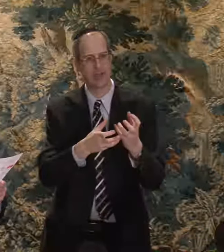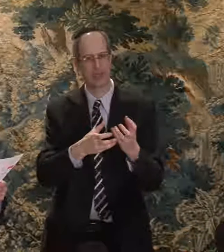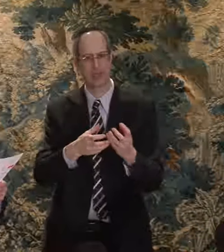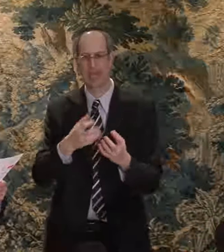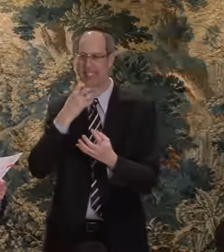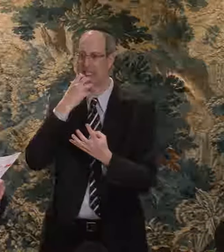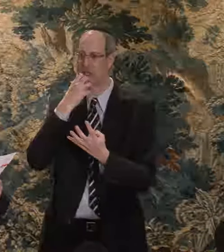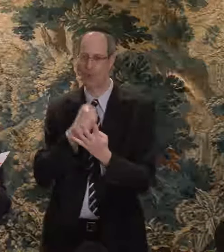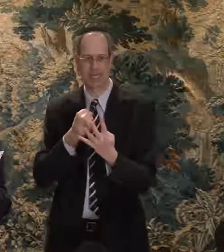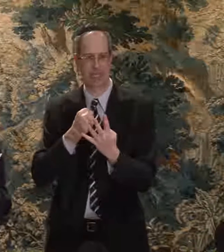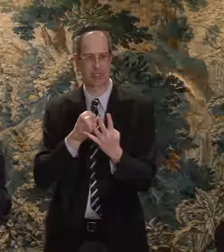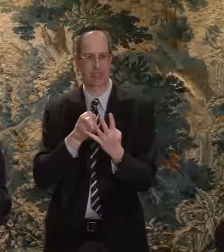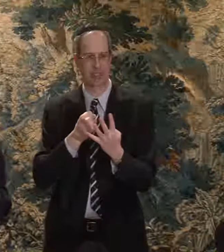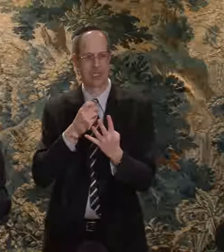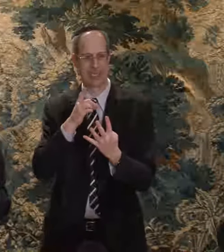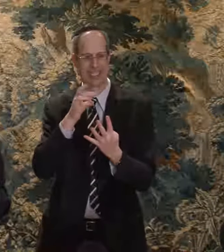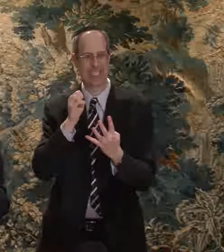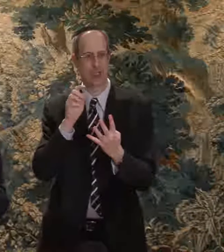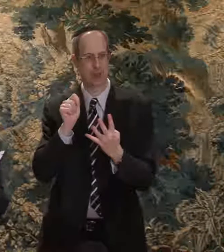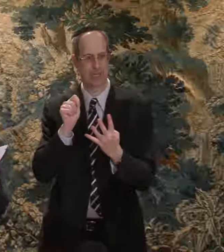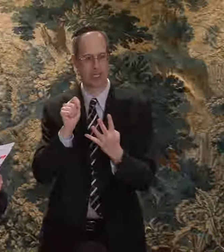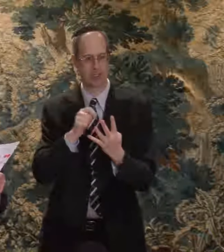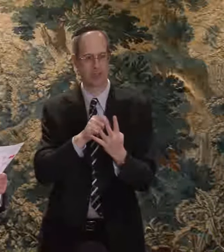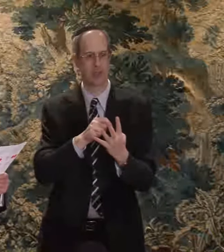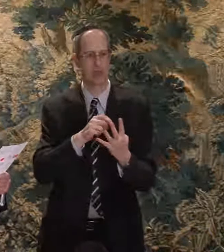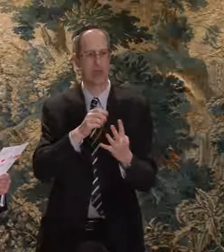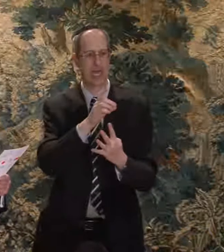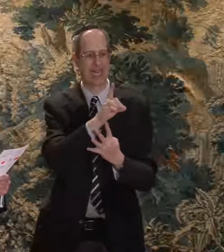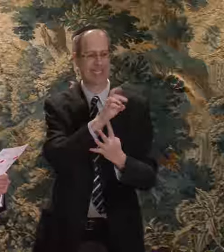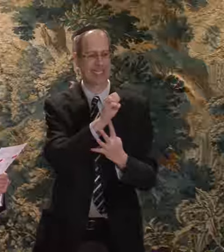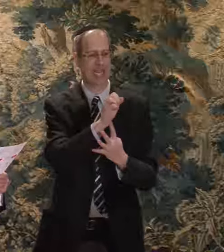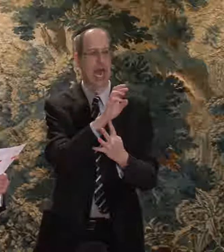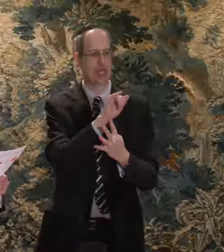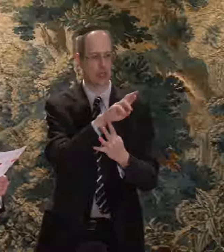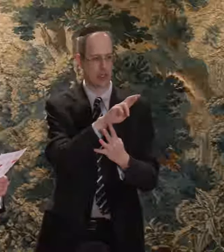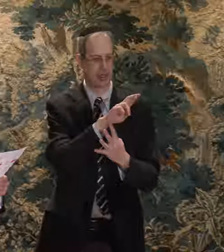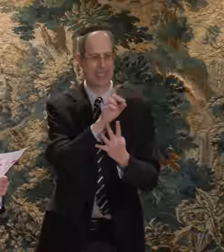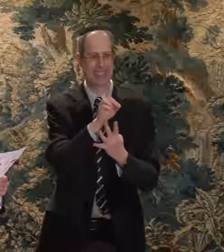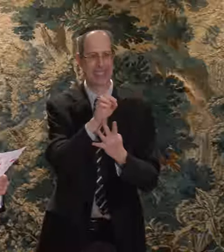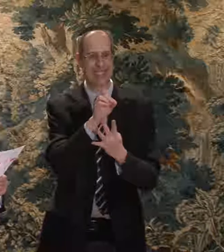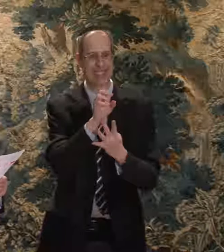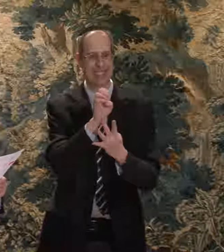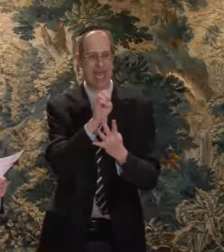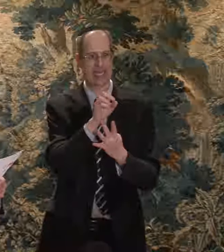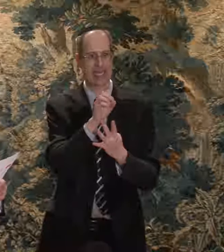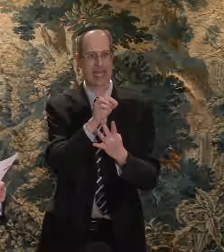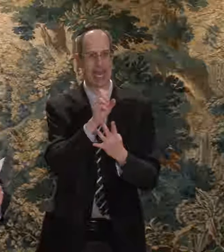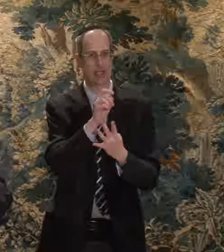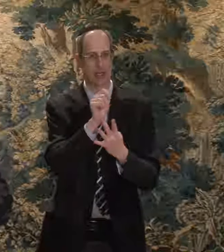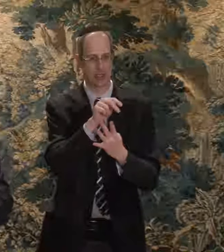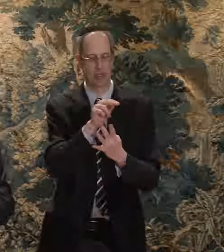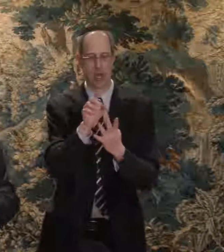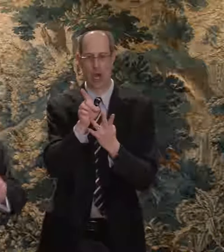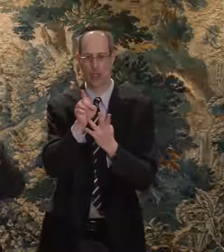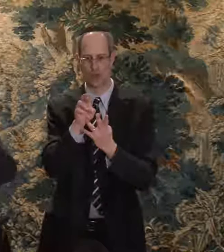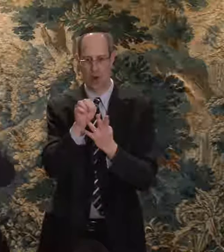those four DS if you have desire dedication drive and determination then